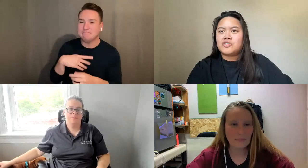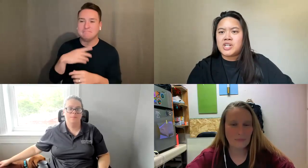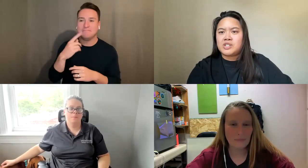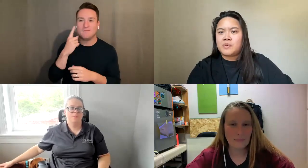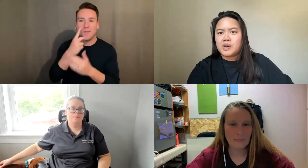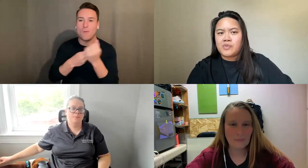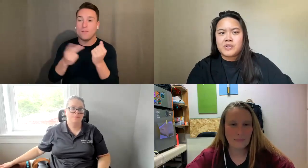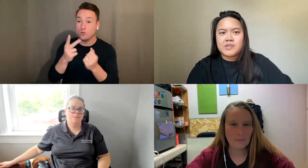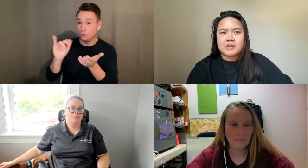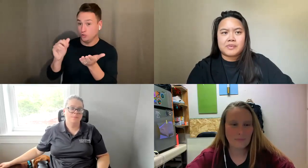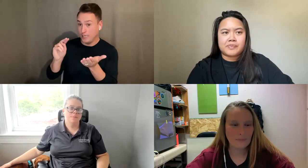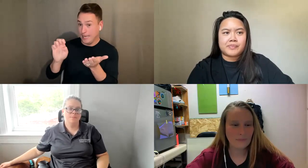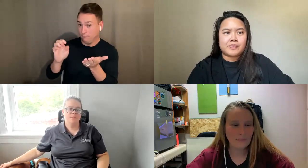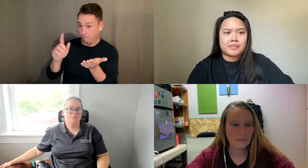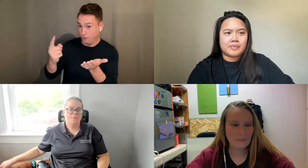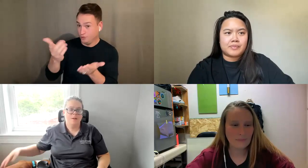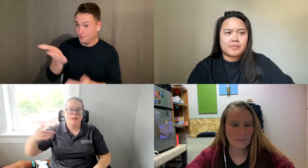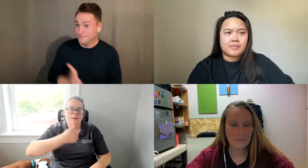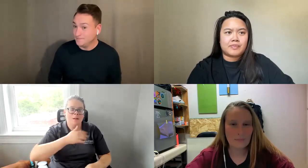Jane, do you want to go first?